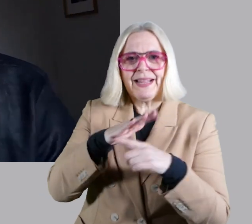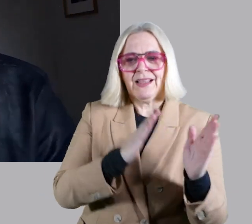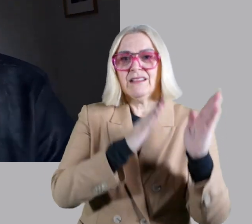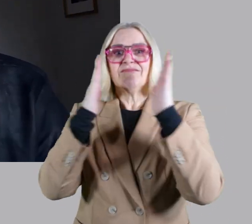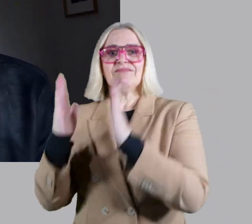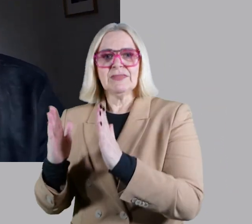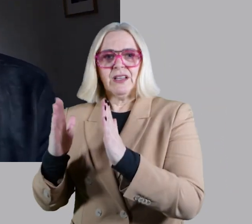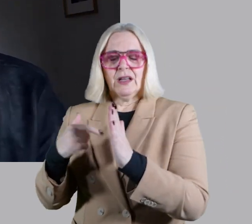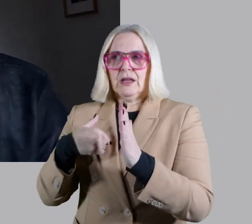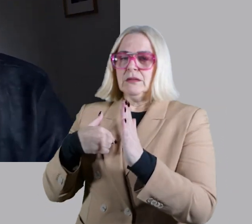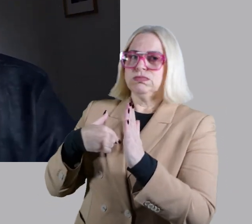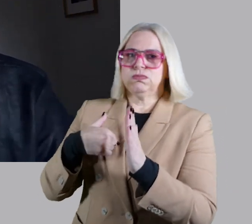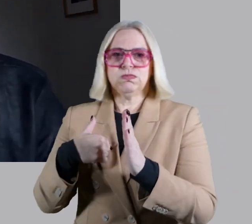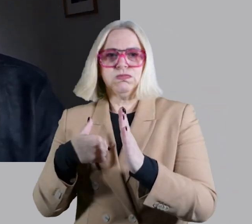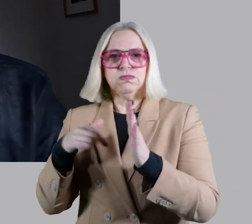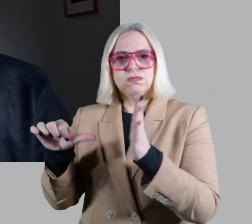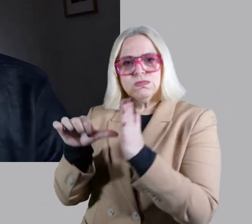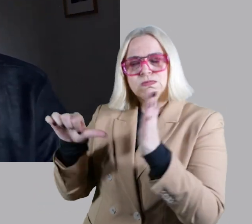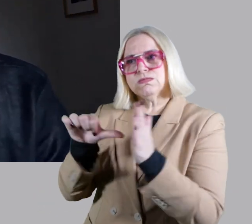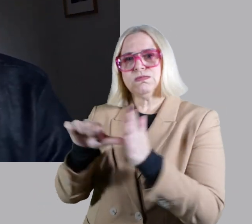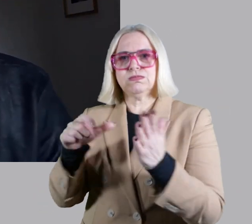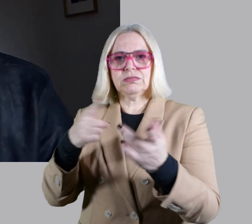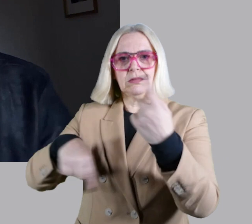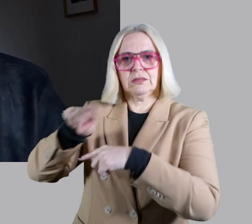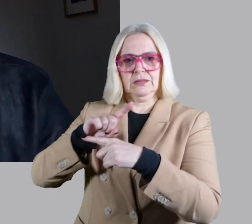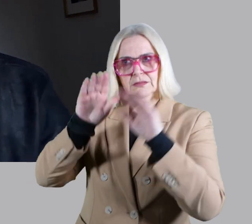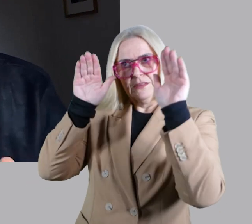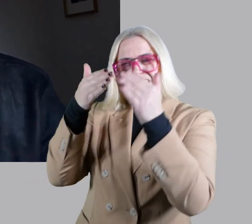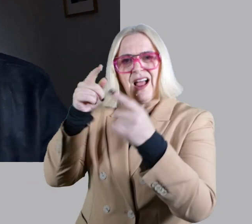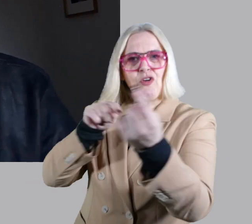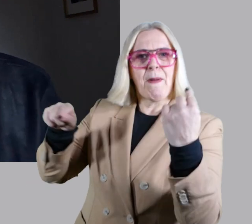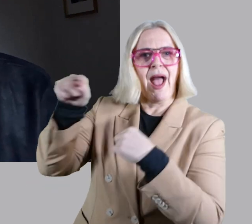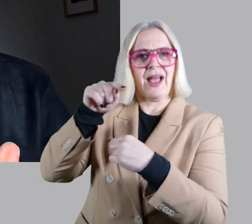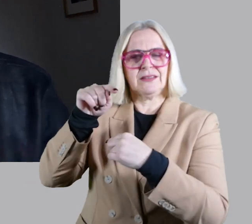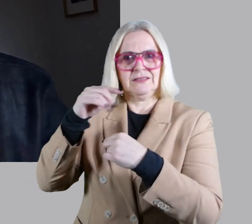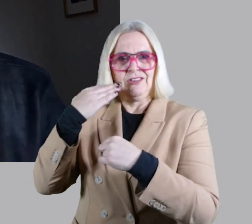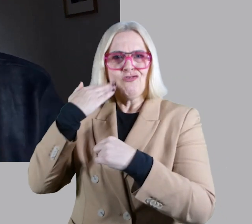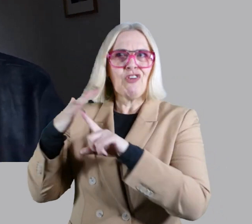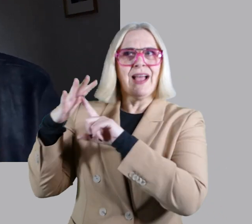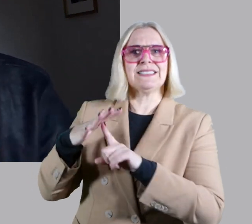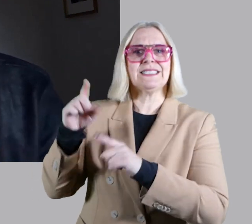that I've shared with my wife and my family. And on the other hand, I'm having to deal with